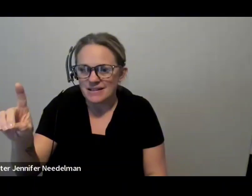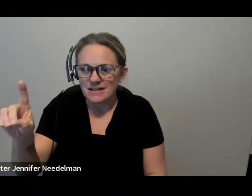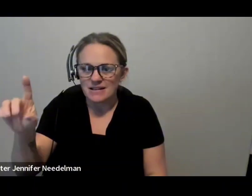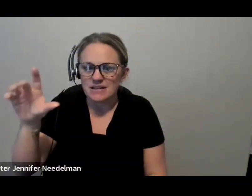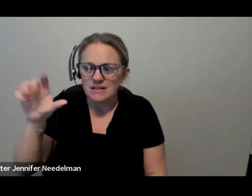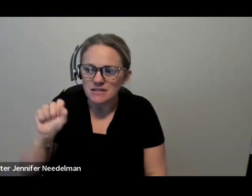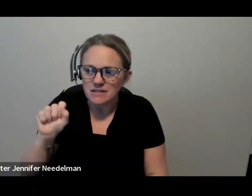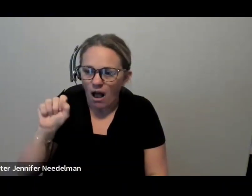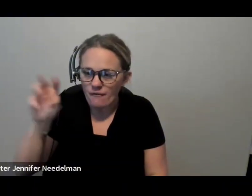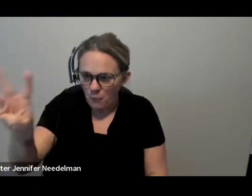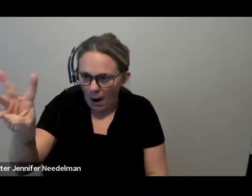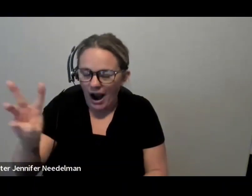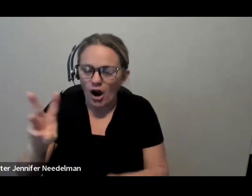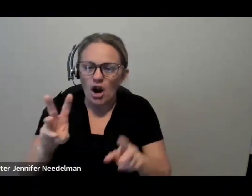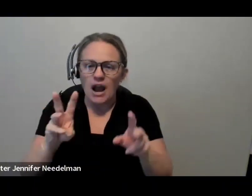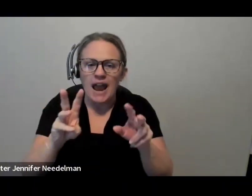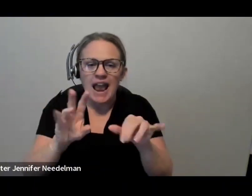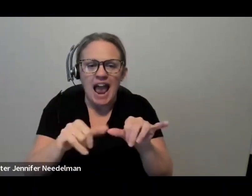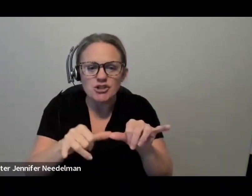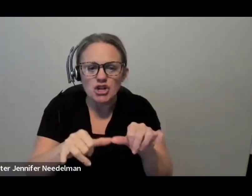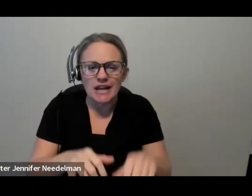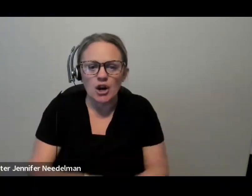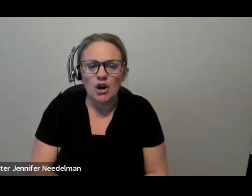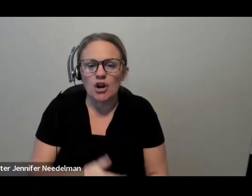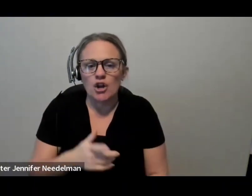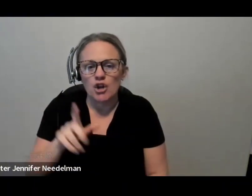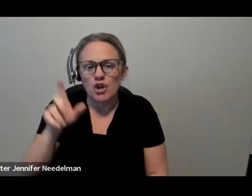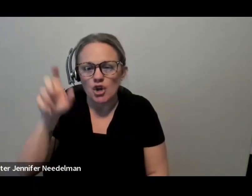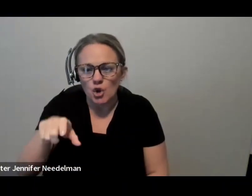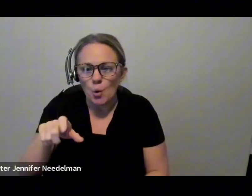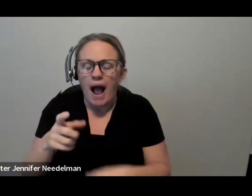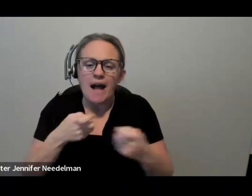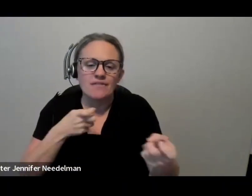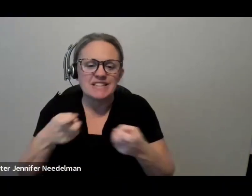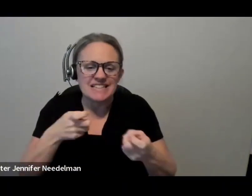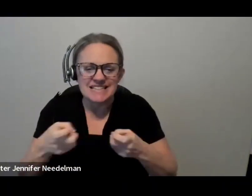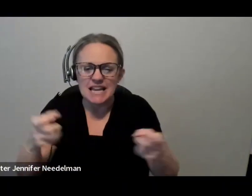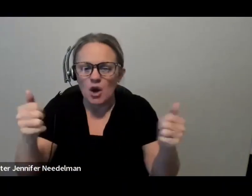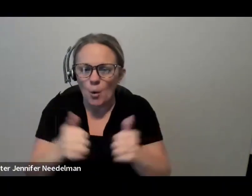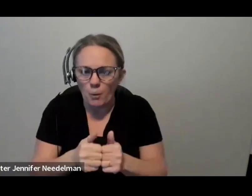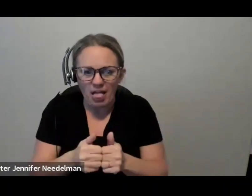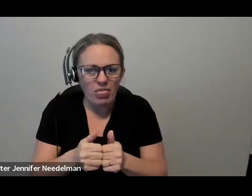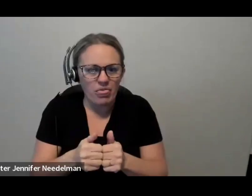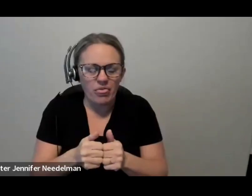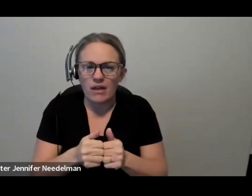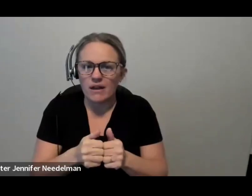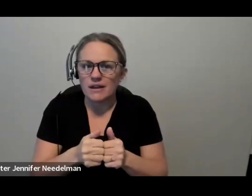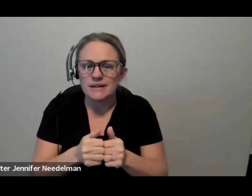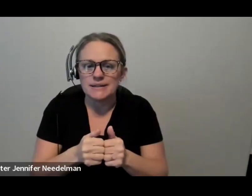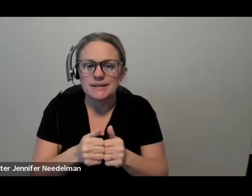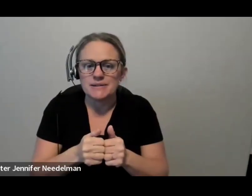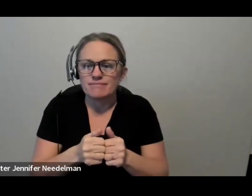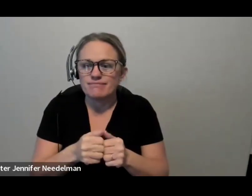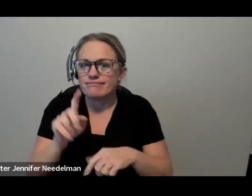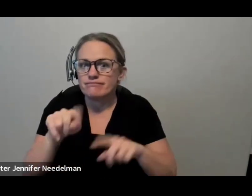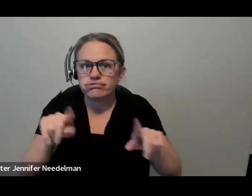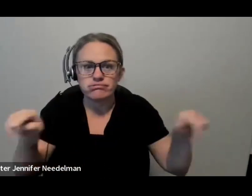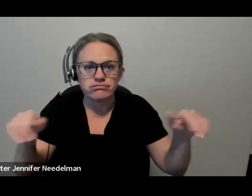engineer, you have to deal with with accessibility issues